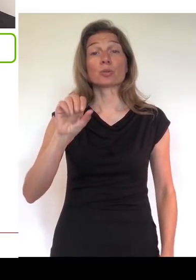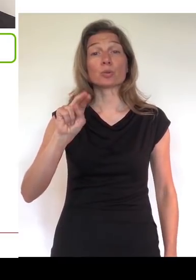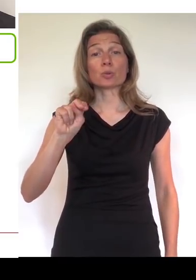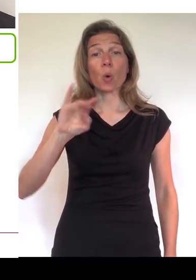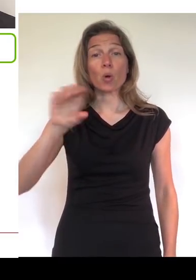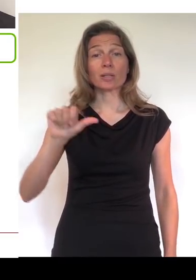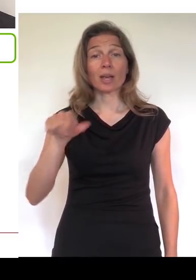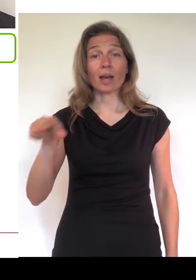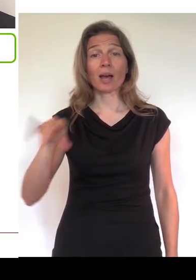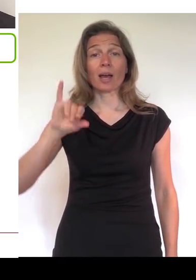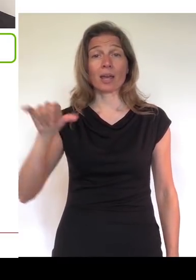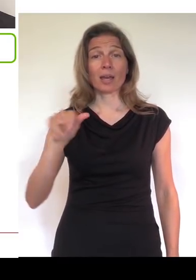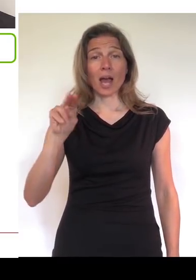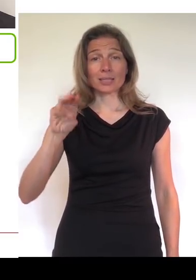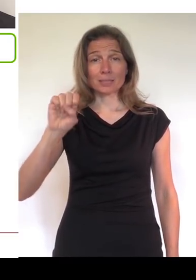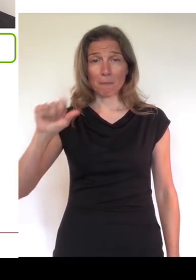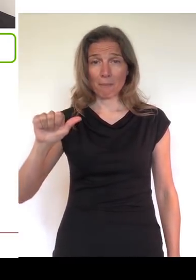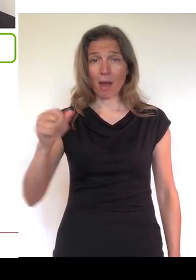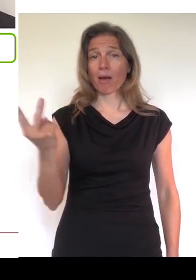This is a presentation made by Sonja Jansma and myself.